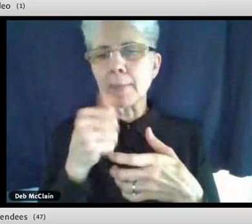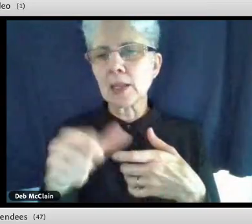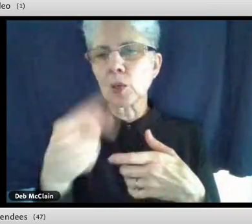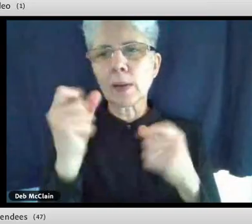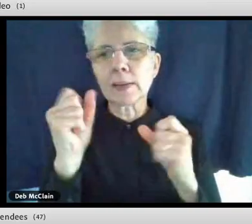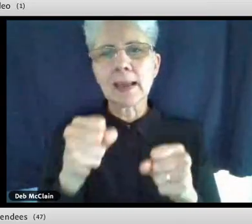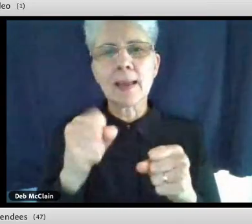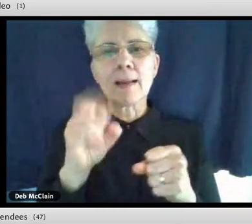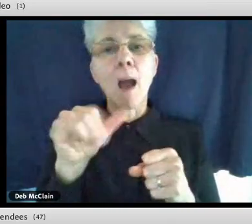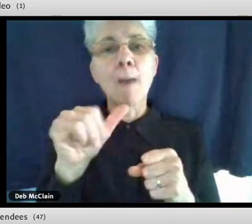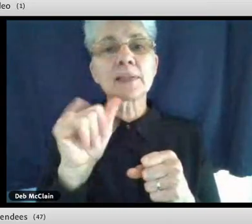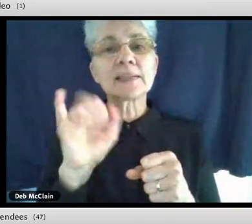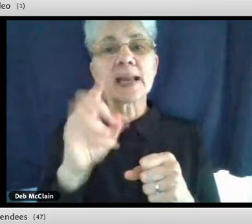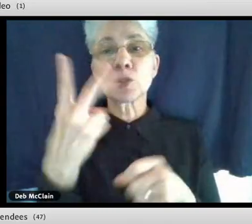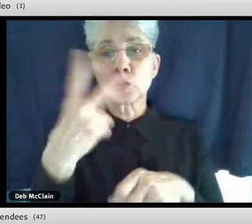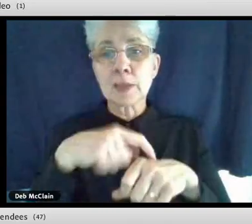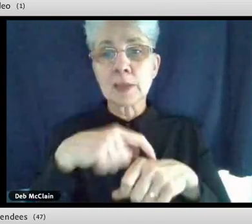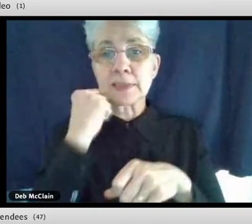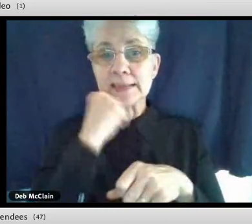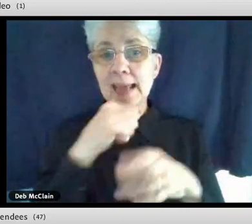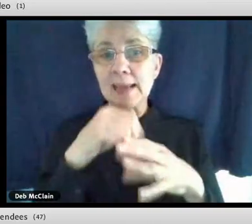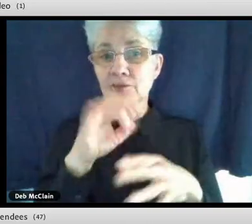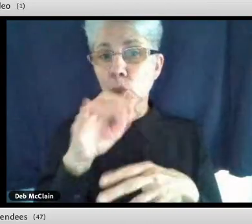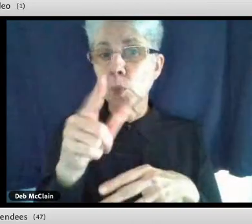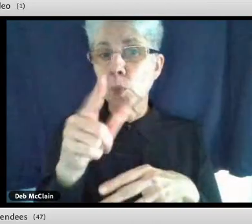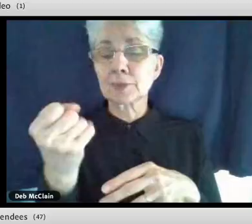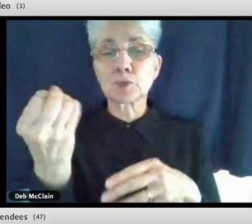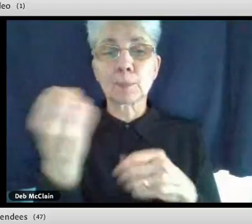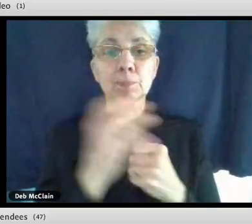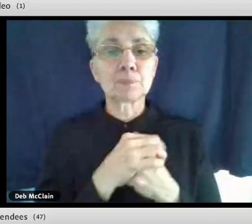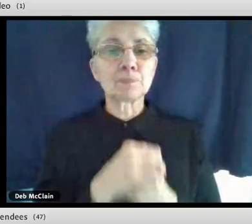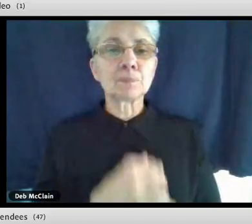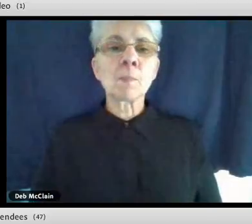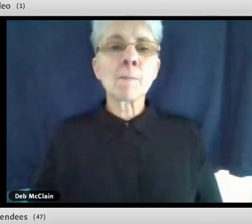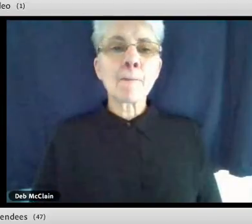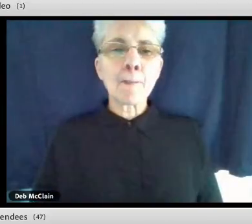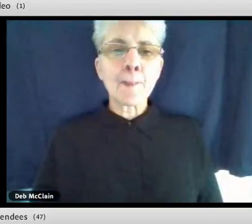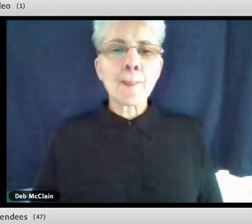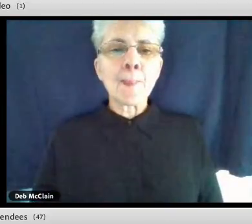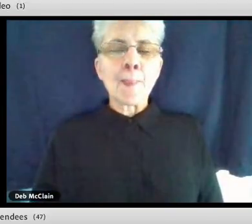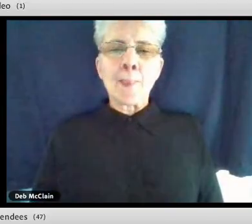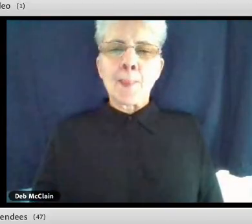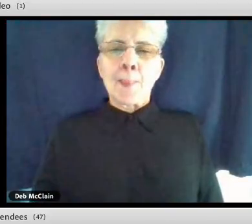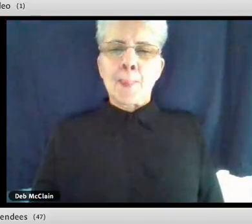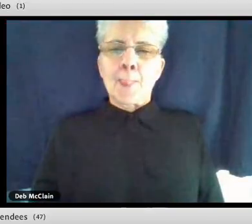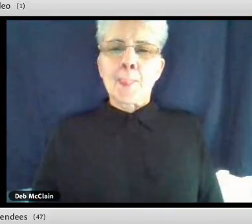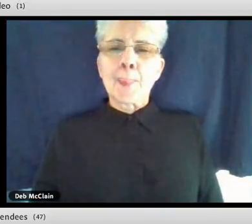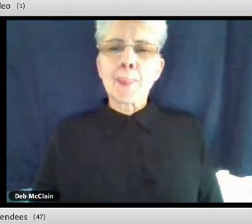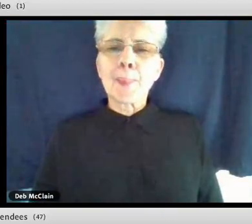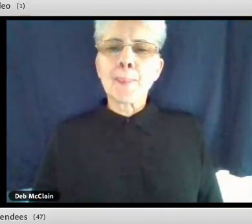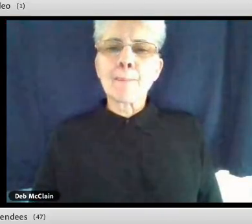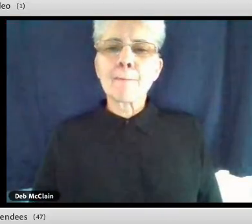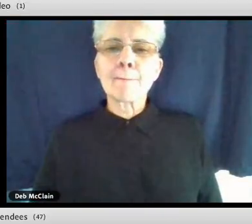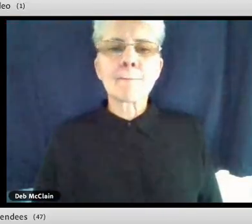it's updated twice a day for Florida, so that may be... Let's see.